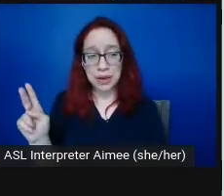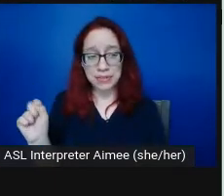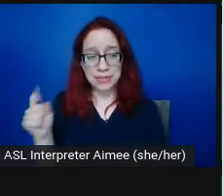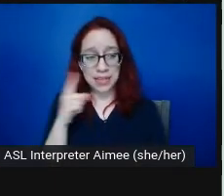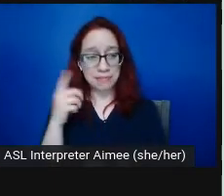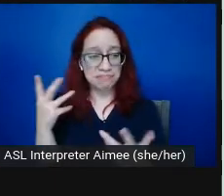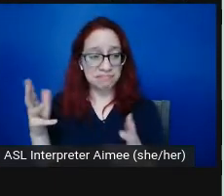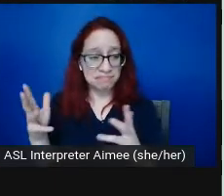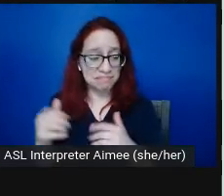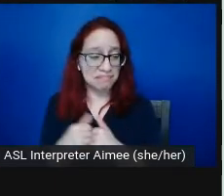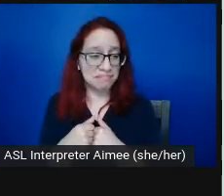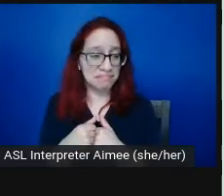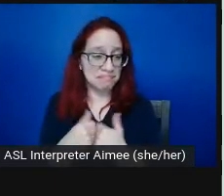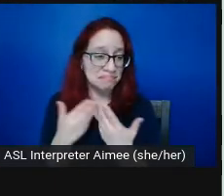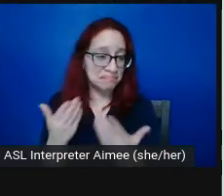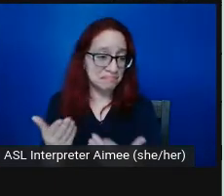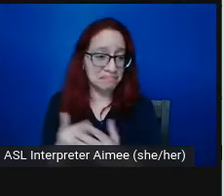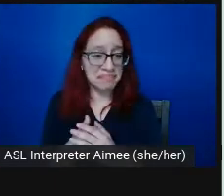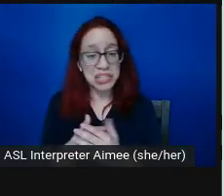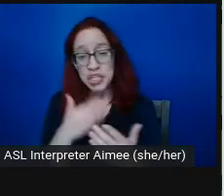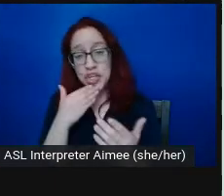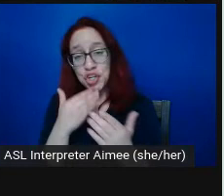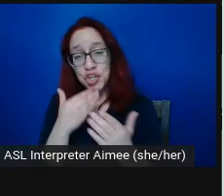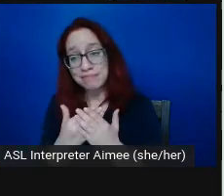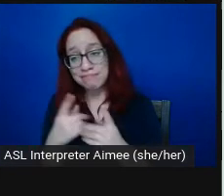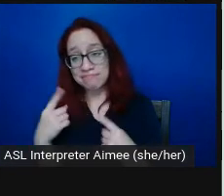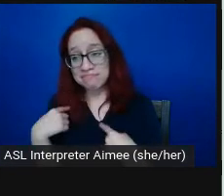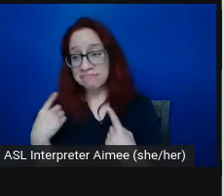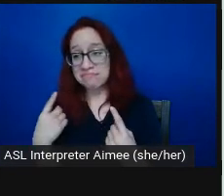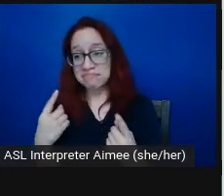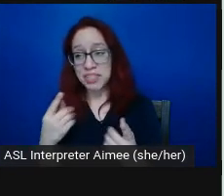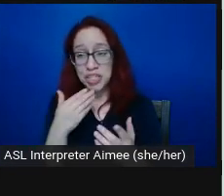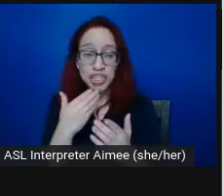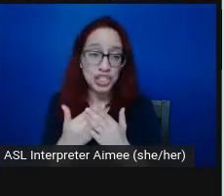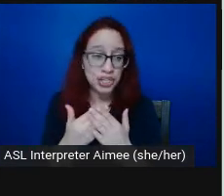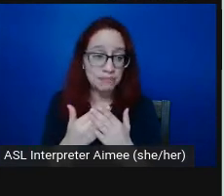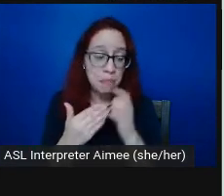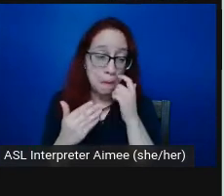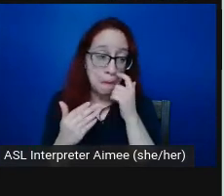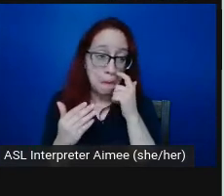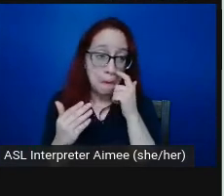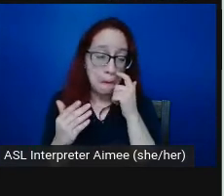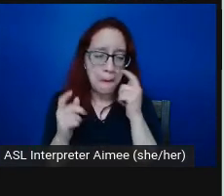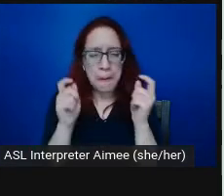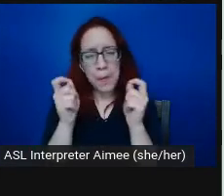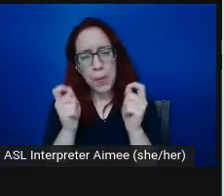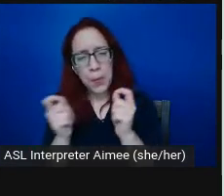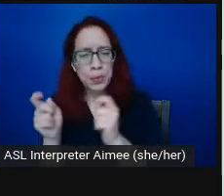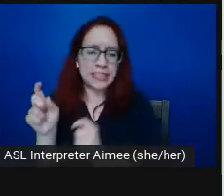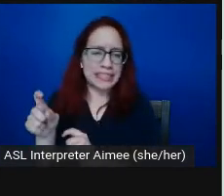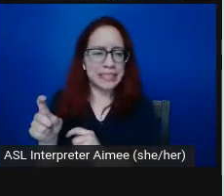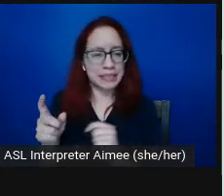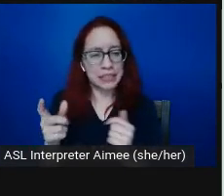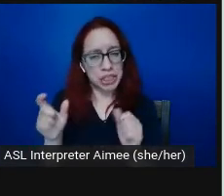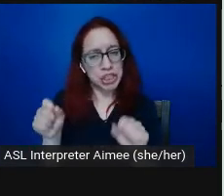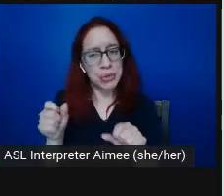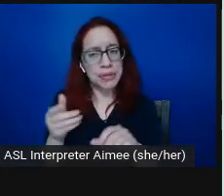There we go. That's pretty good actually. Most of that stuff's pretty good. Few tweaks here, and there. That could be much better.